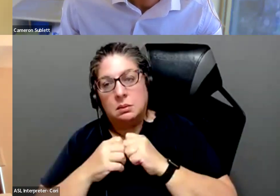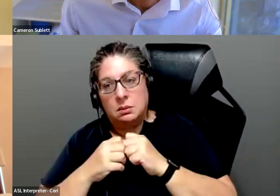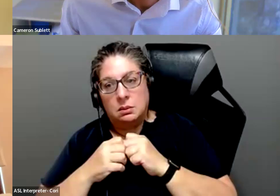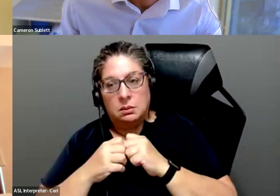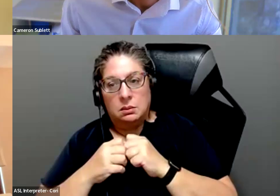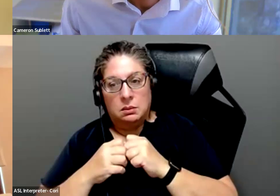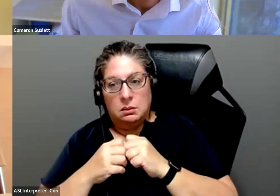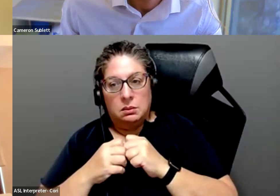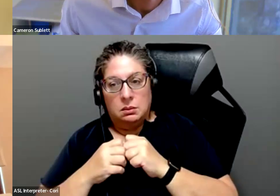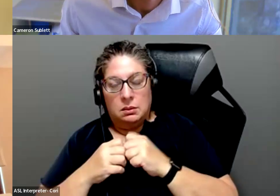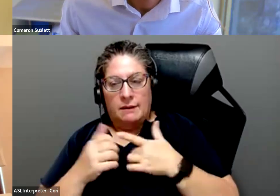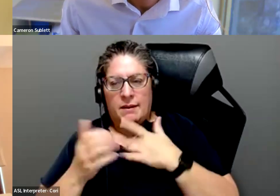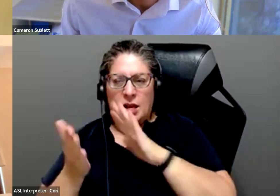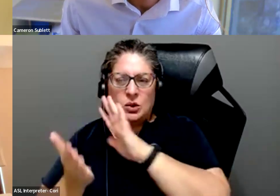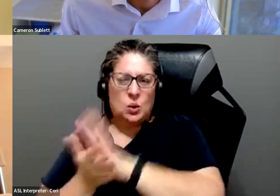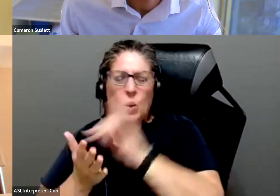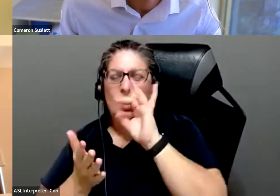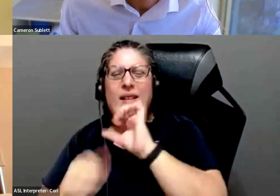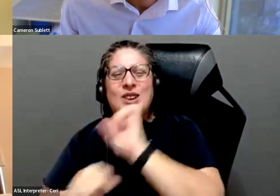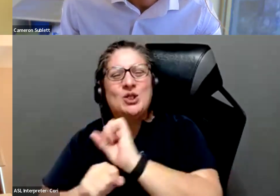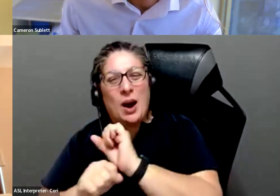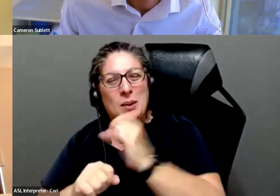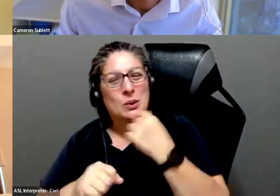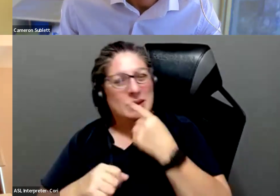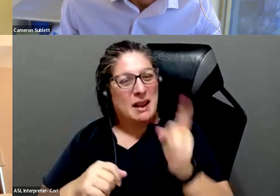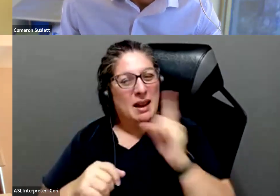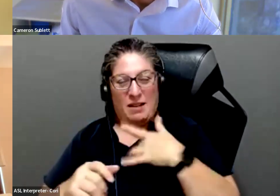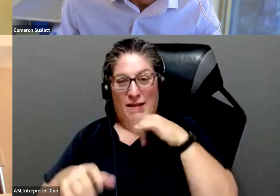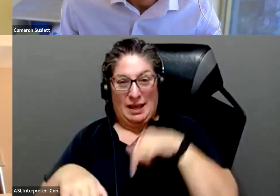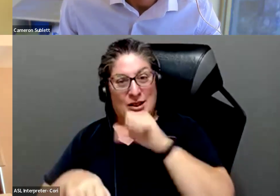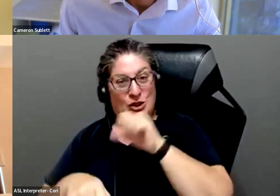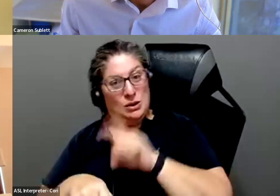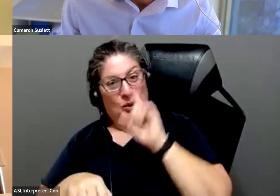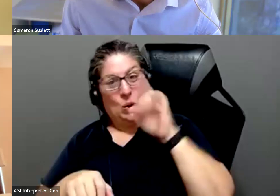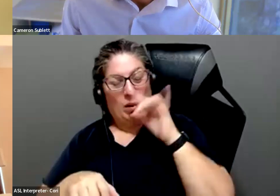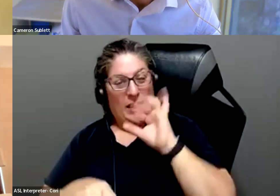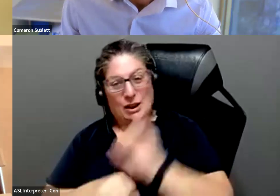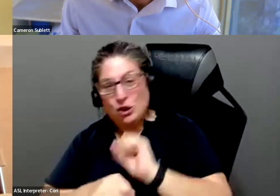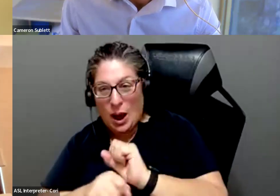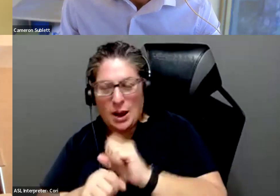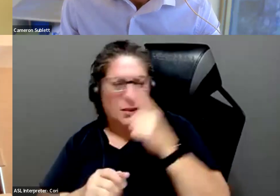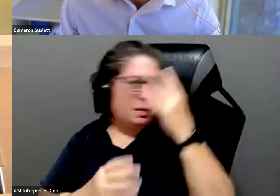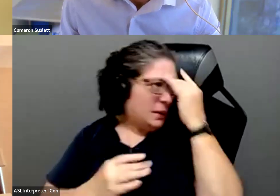treat school as a job. Something that you tell students right? Treat this as a job. Thinking about what your job can be.